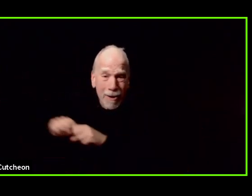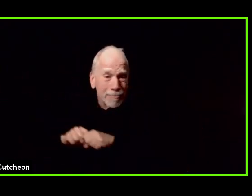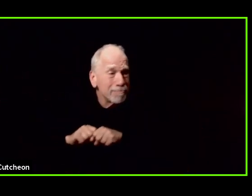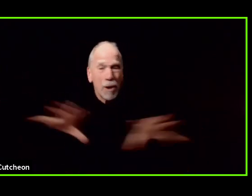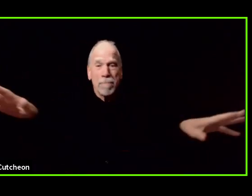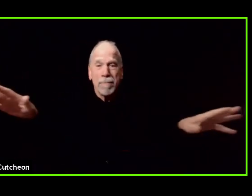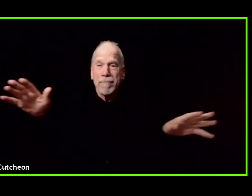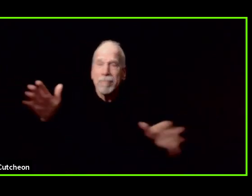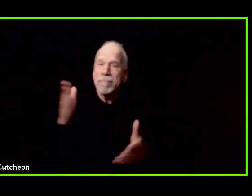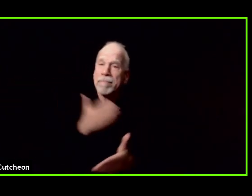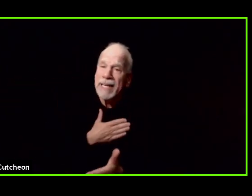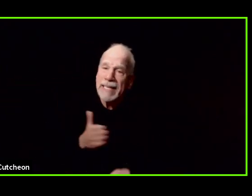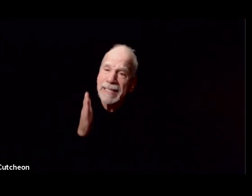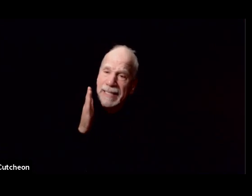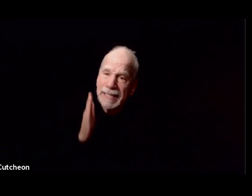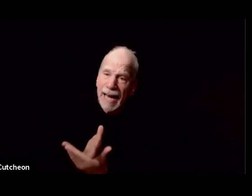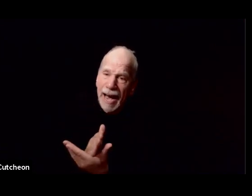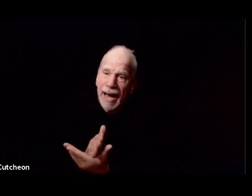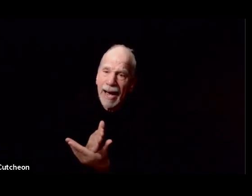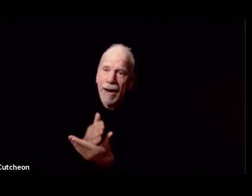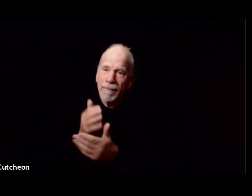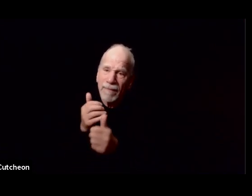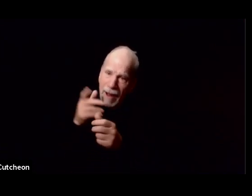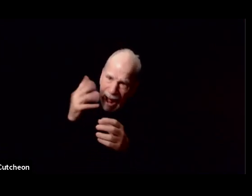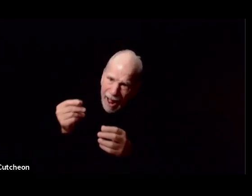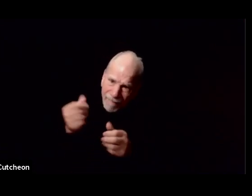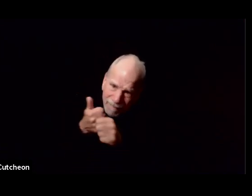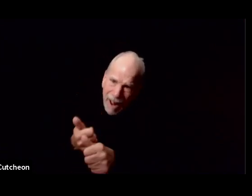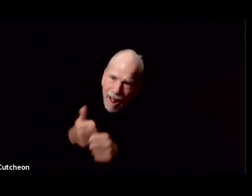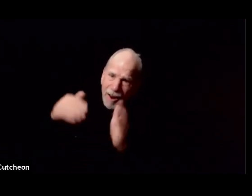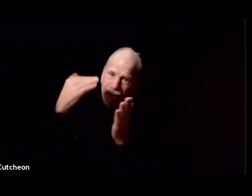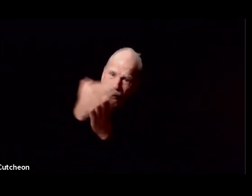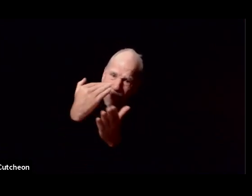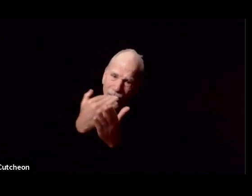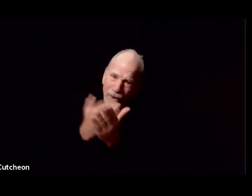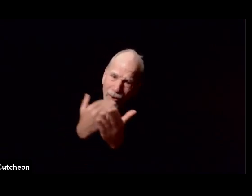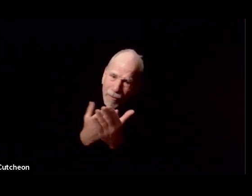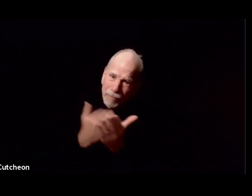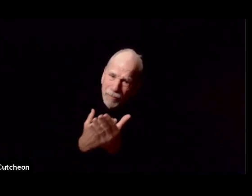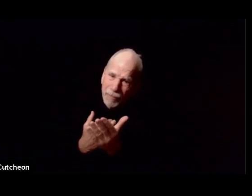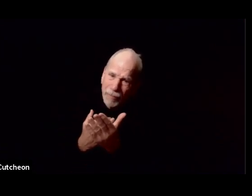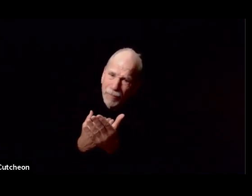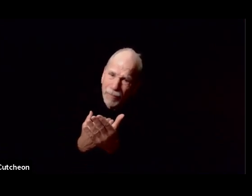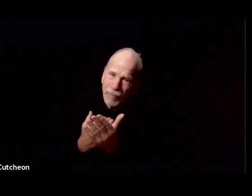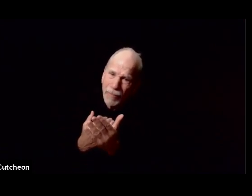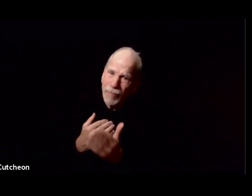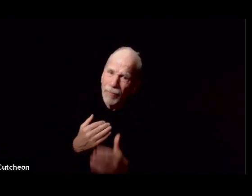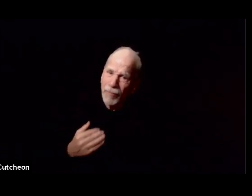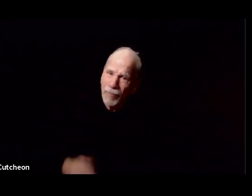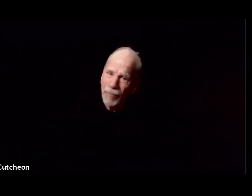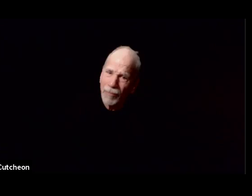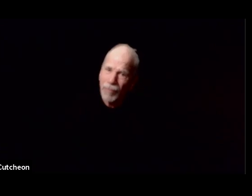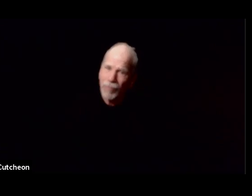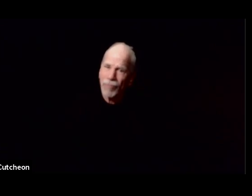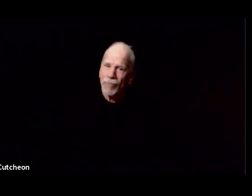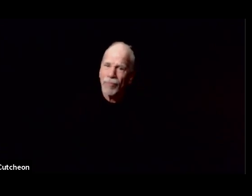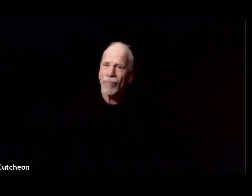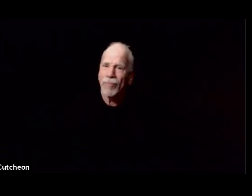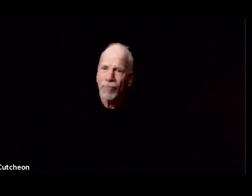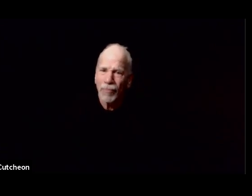that establishments can use just to continue to publicize the rules and make it clear what